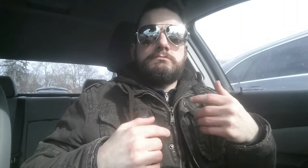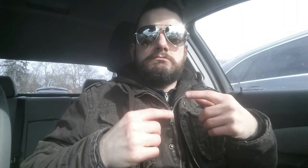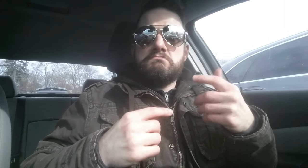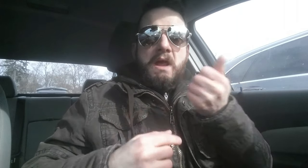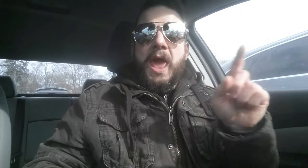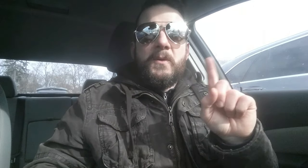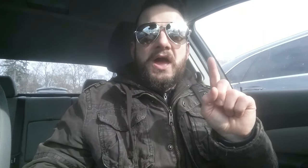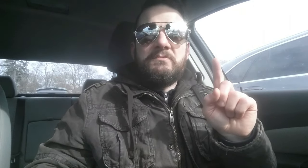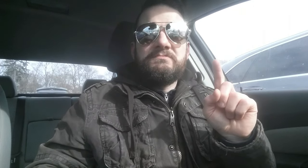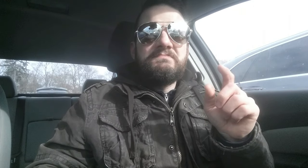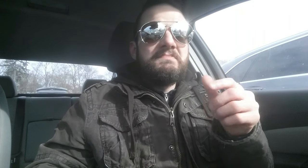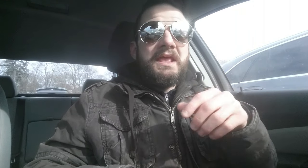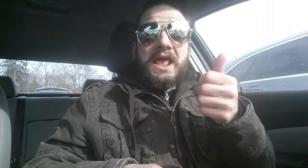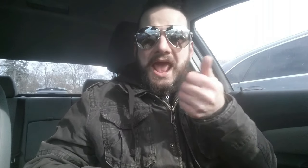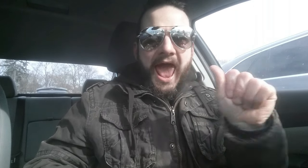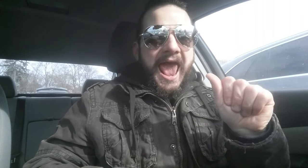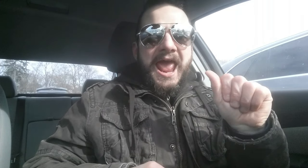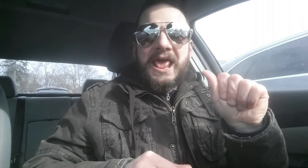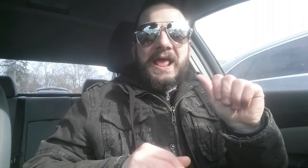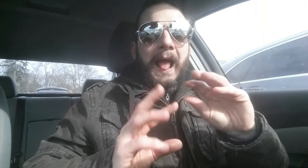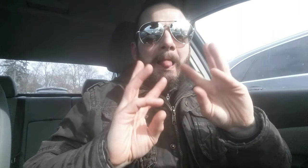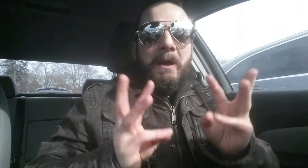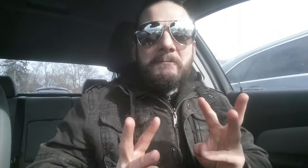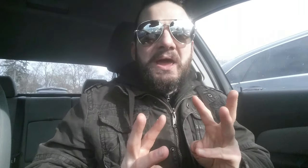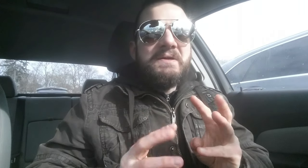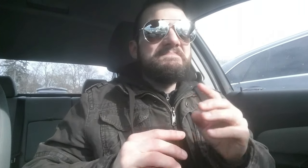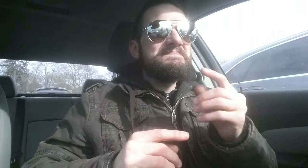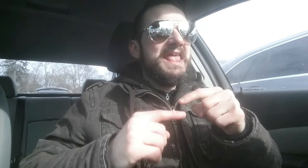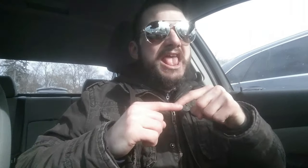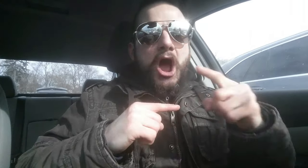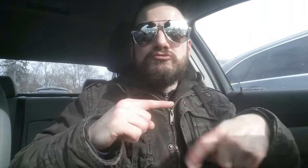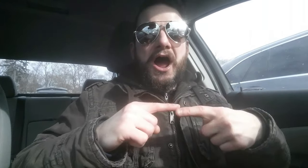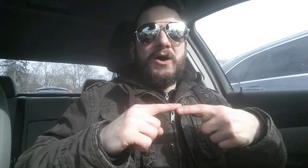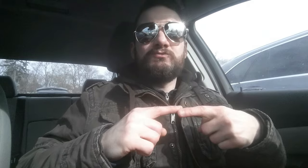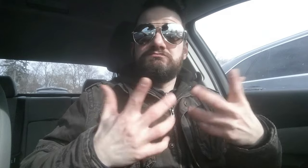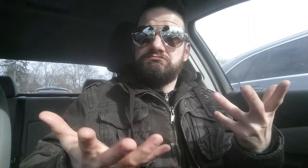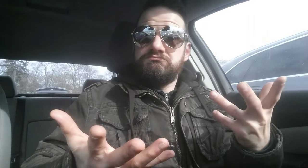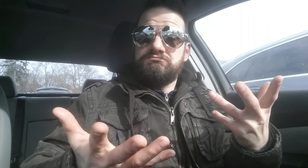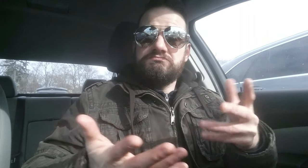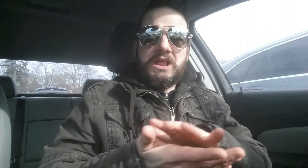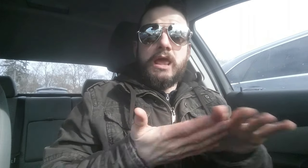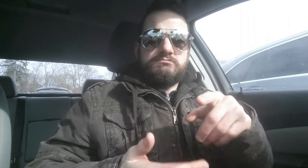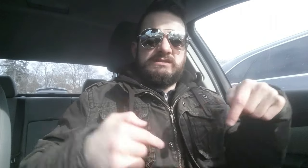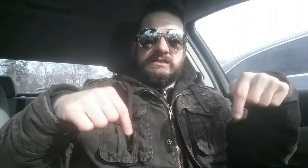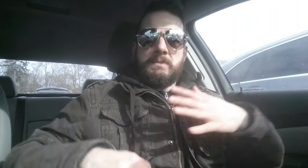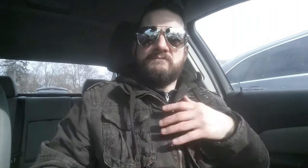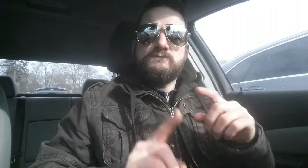anywhere and anytime regardless climates year round! It's nice!